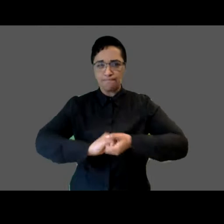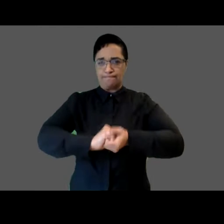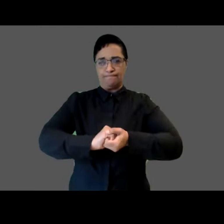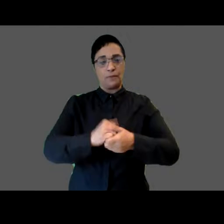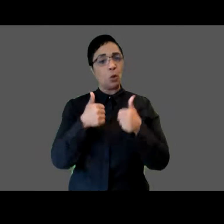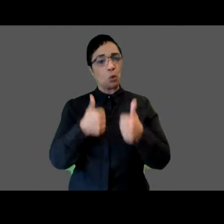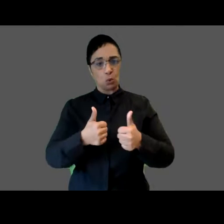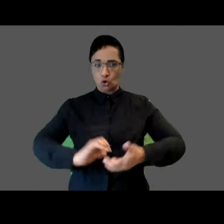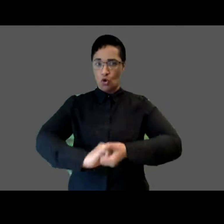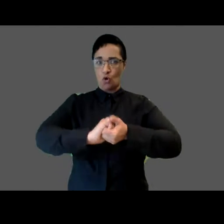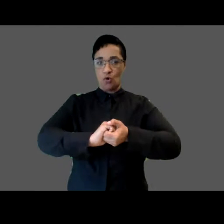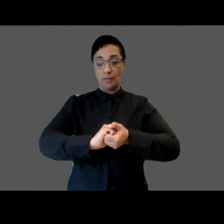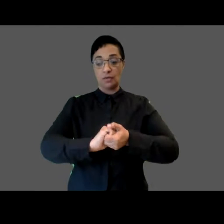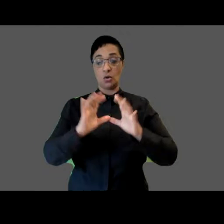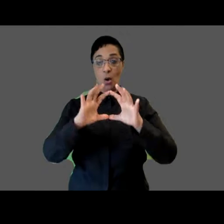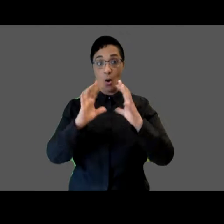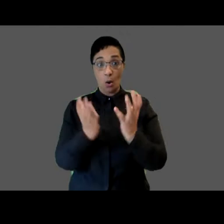both at the global and national level.